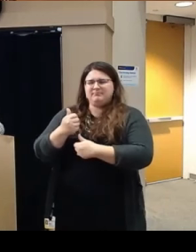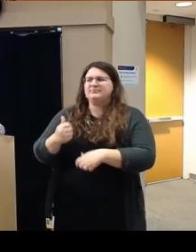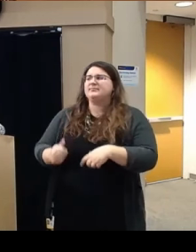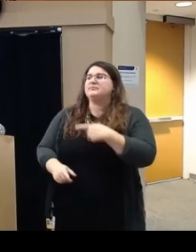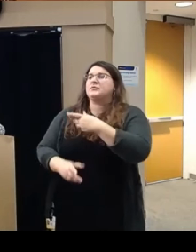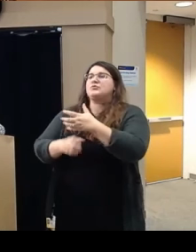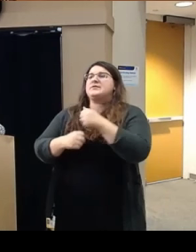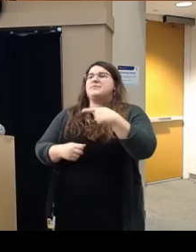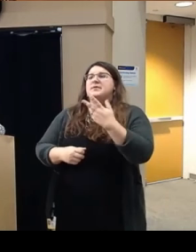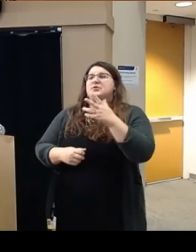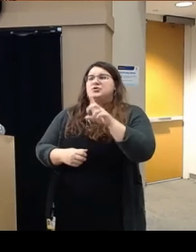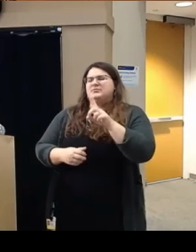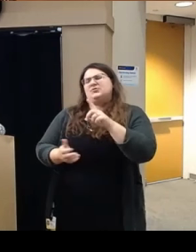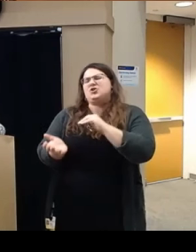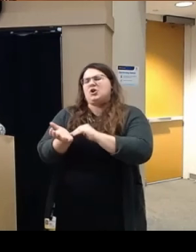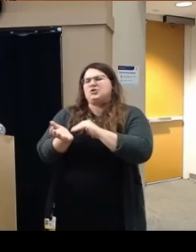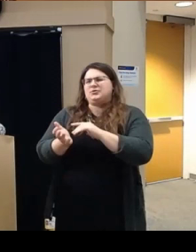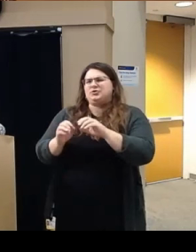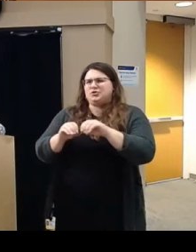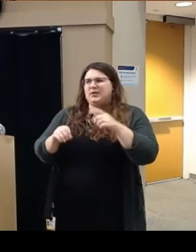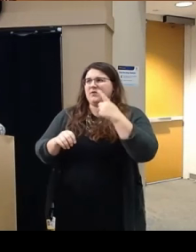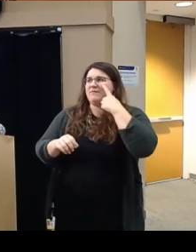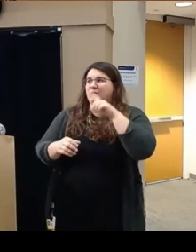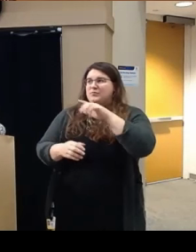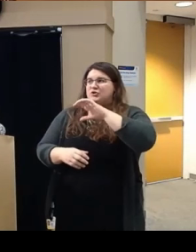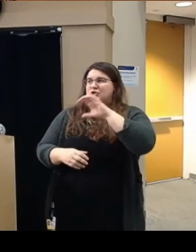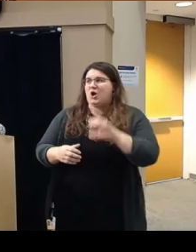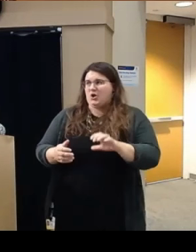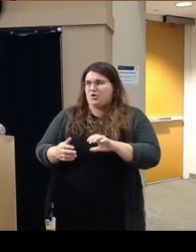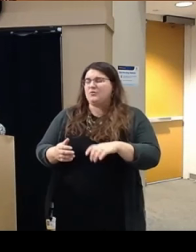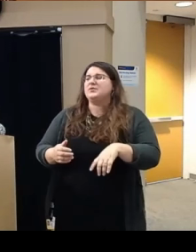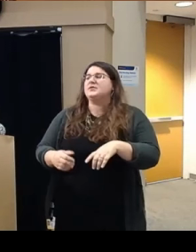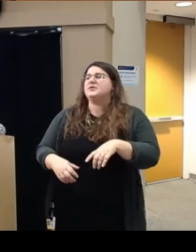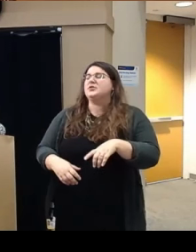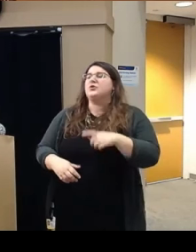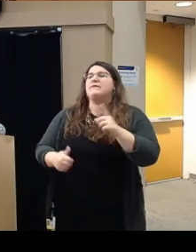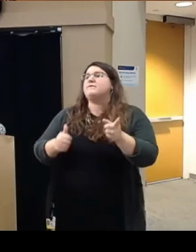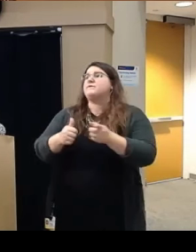degree at uh Roosevelt University in Chicago and she originally came to us uh for her pre-doctoral